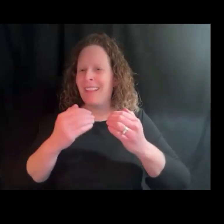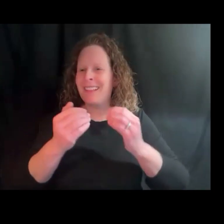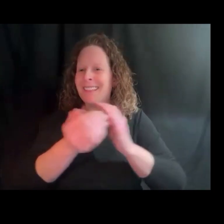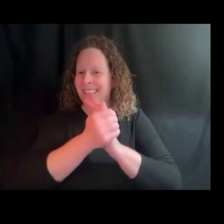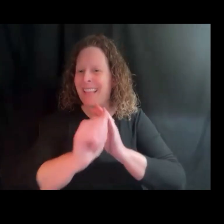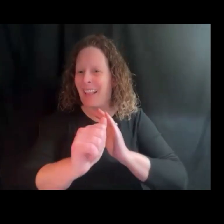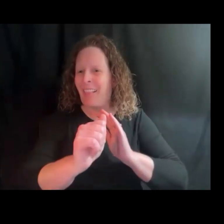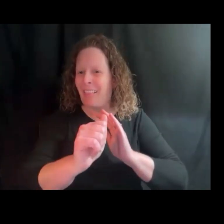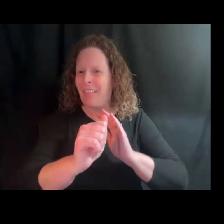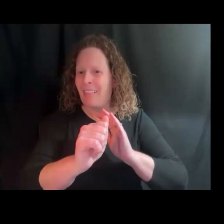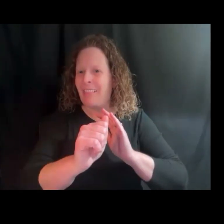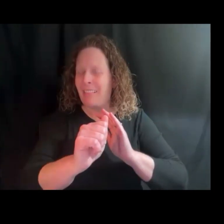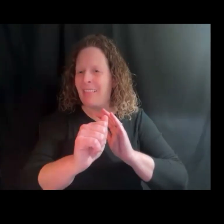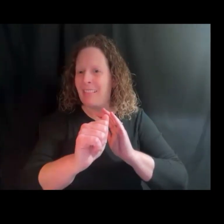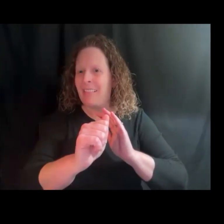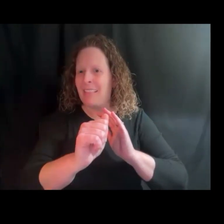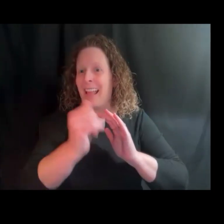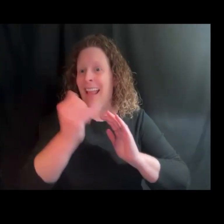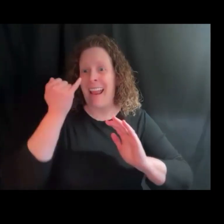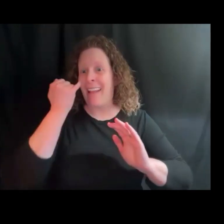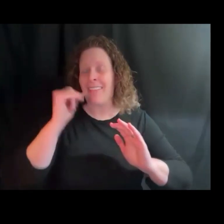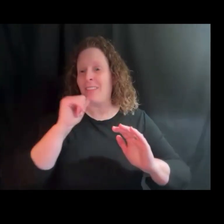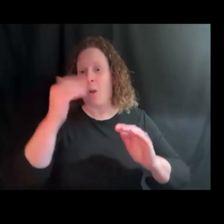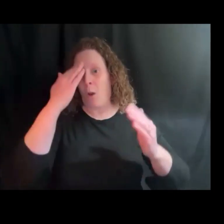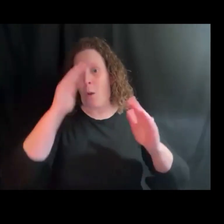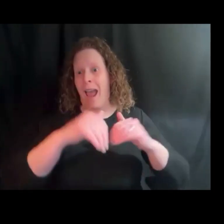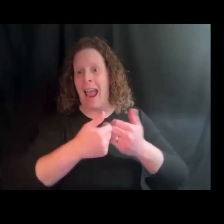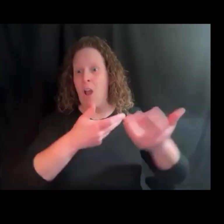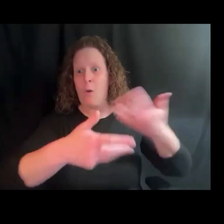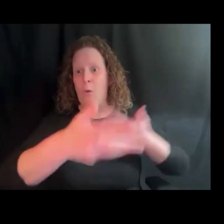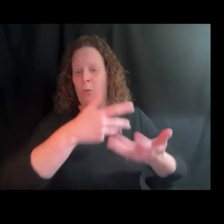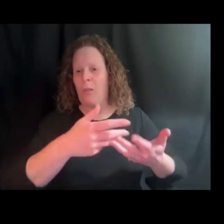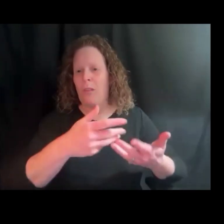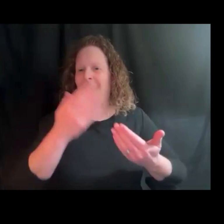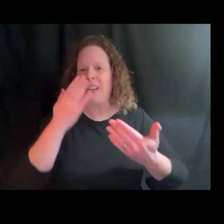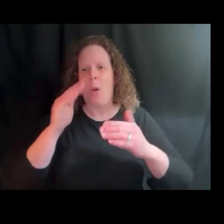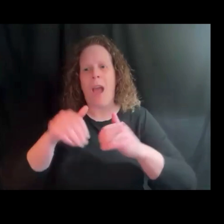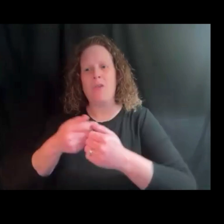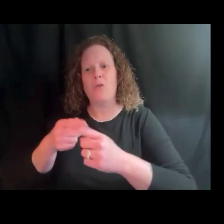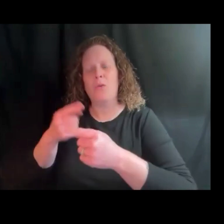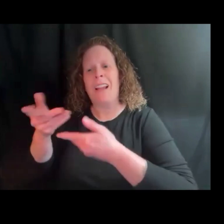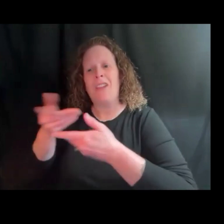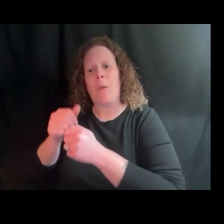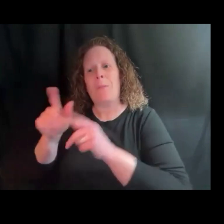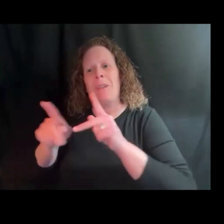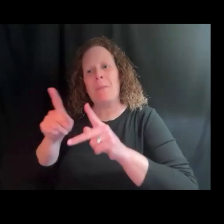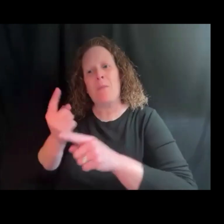happening even if it's not their conversation right? That helps you develop emotional skills. If they don't know how to